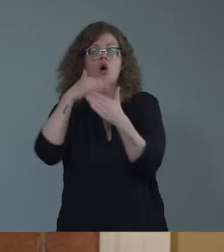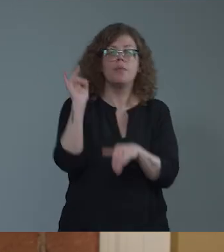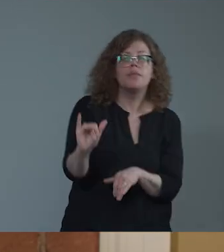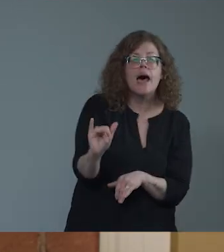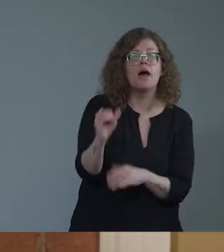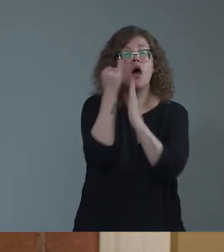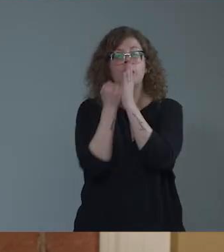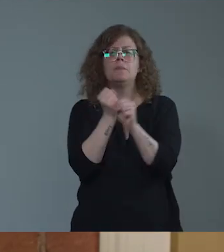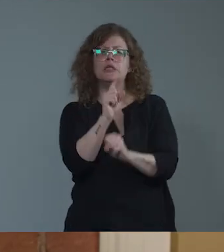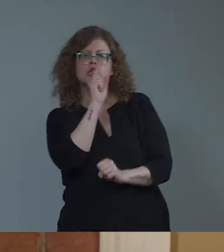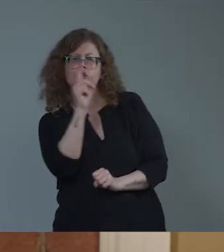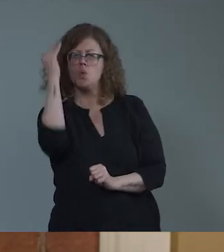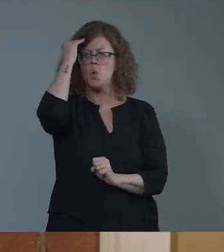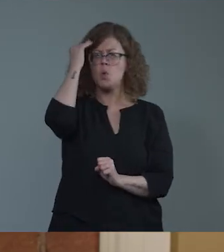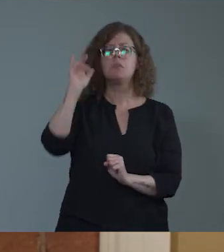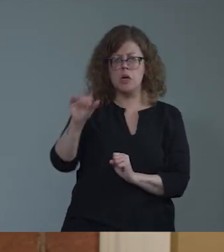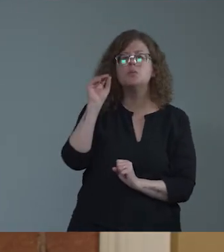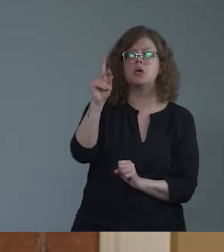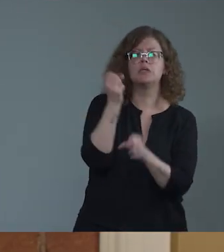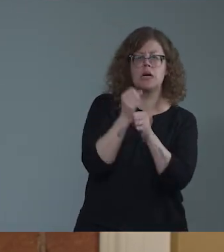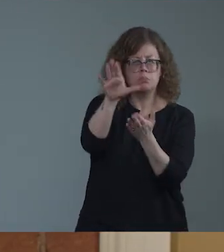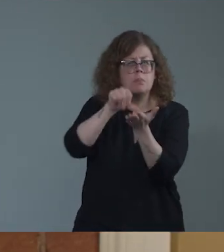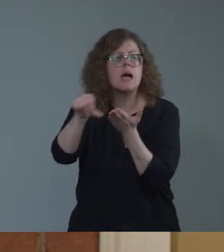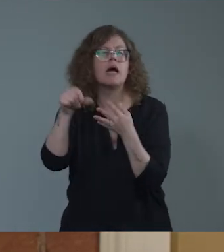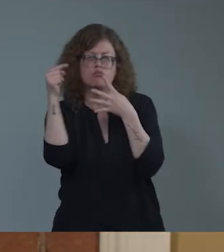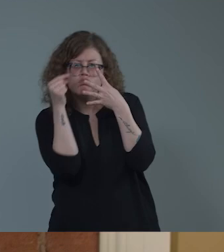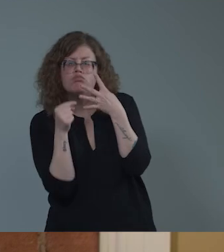Okay, unless you pay the artist an additional fee for that happening.